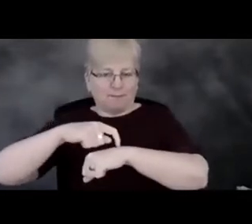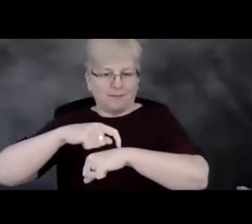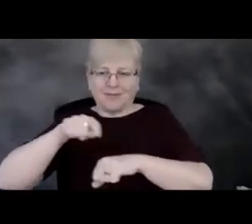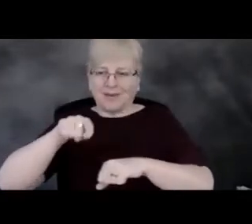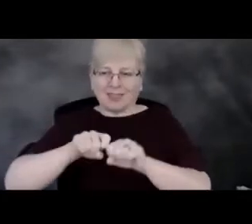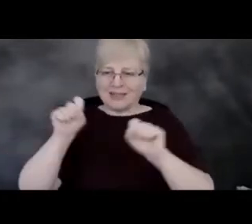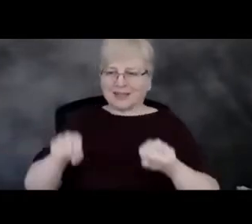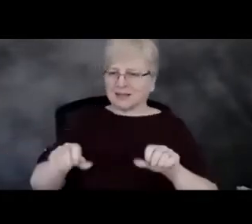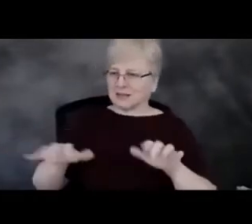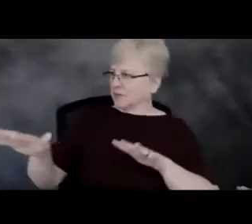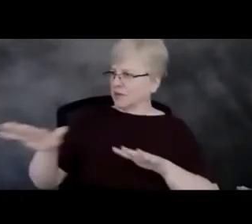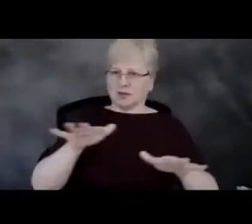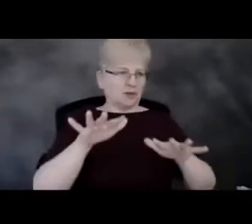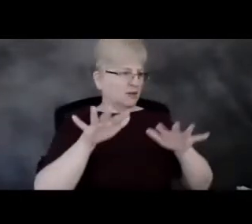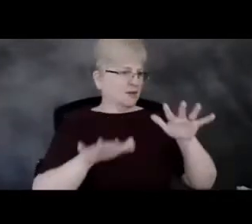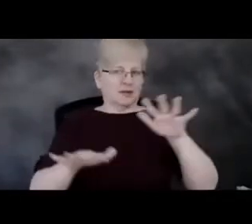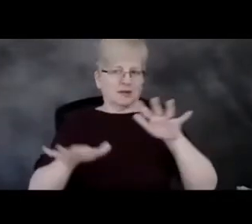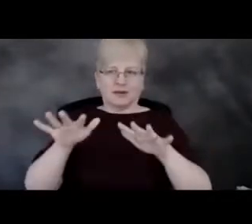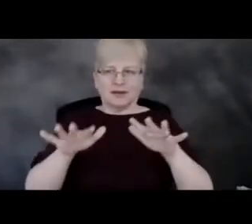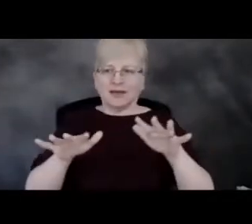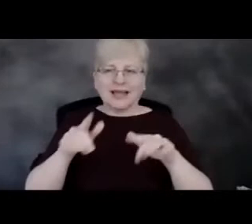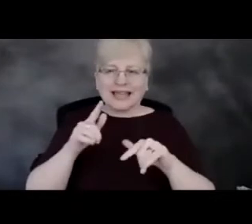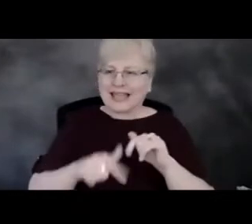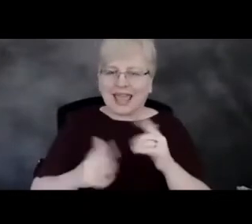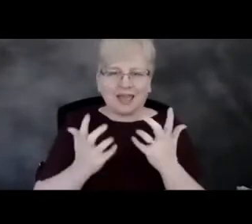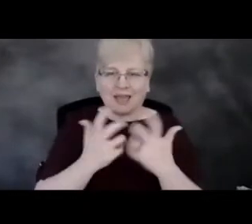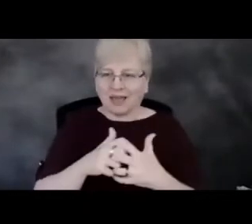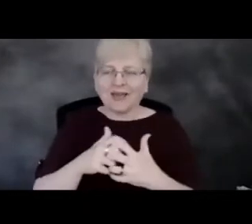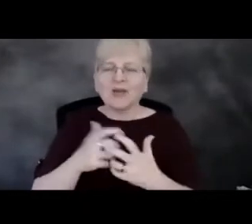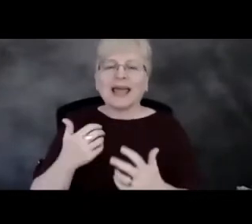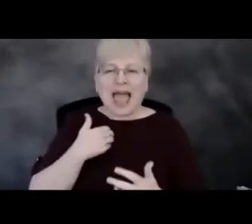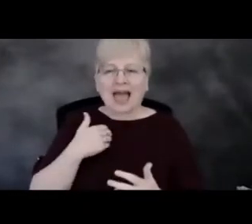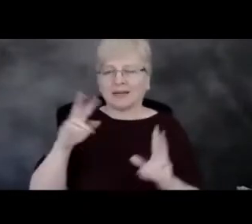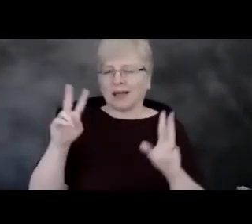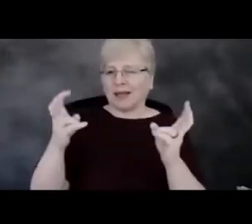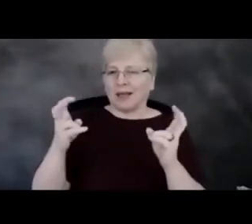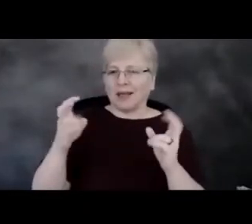with that, quite honestly. There is a bug in the system, so that the hours are not being